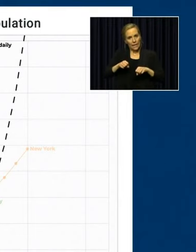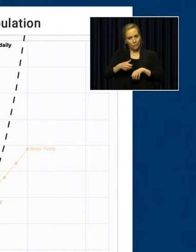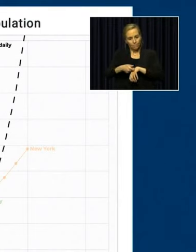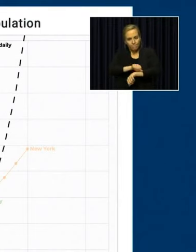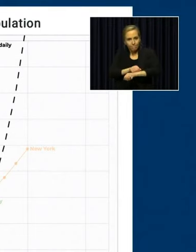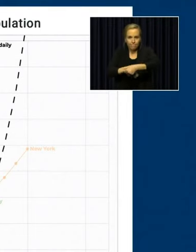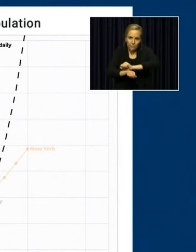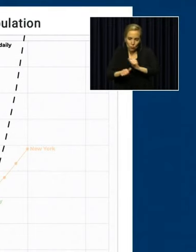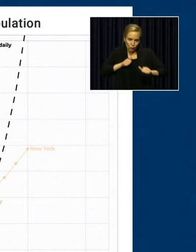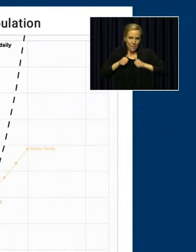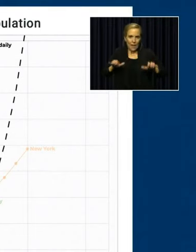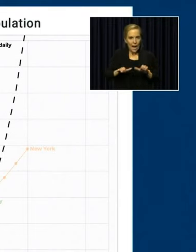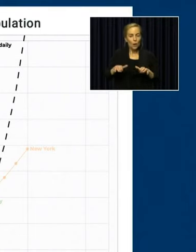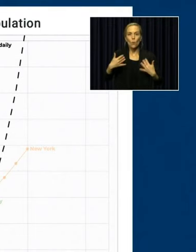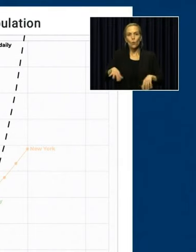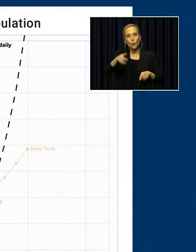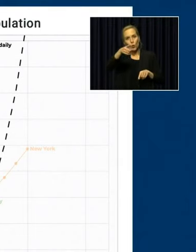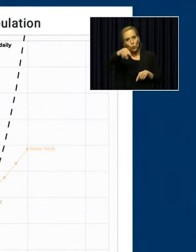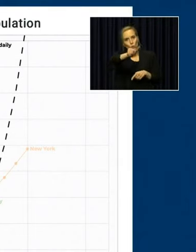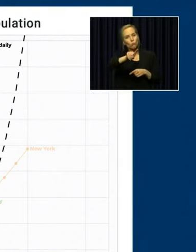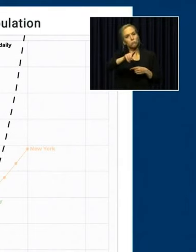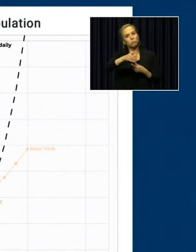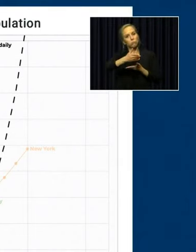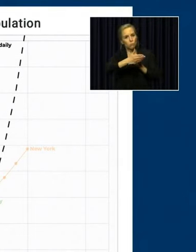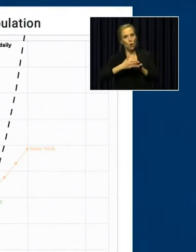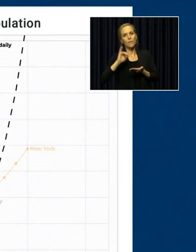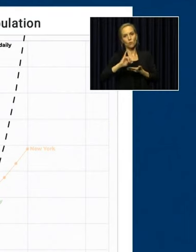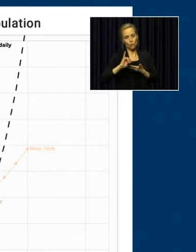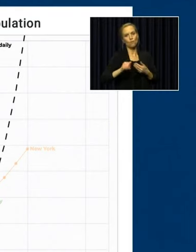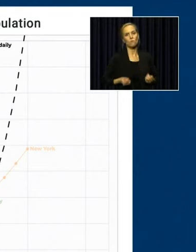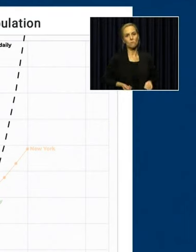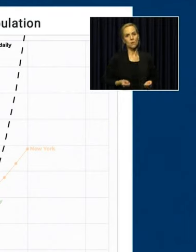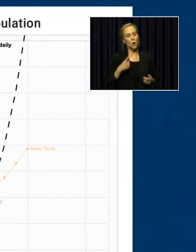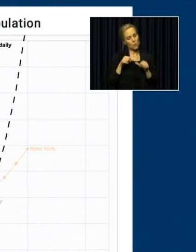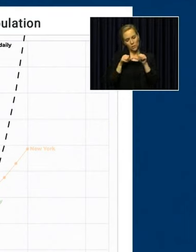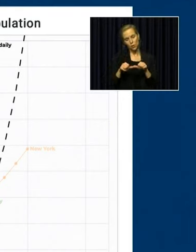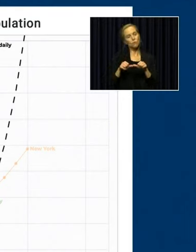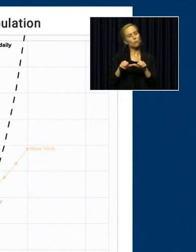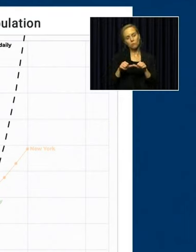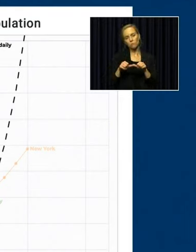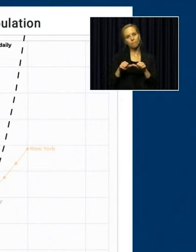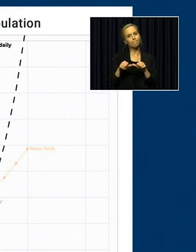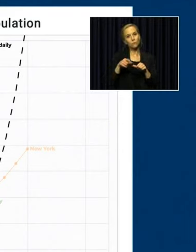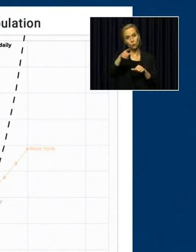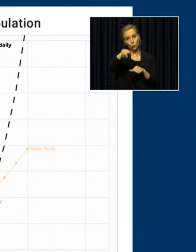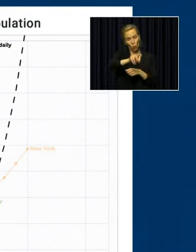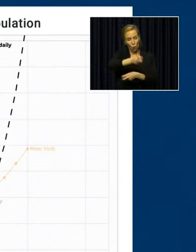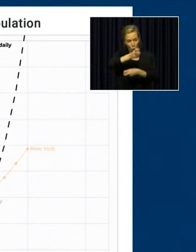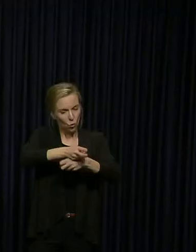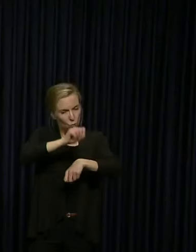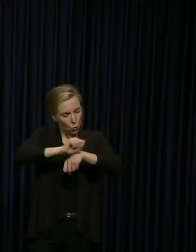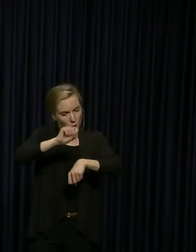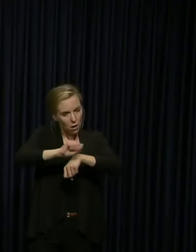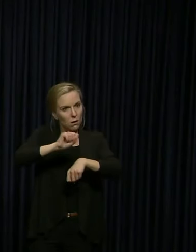THEY UPDATE THE DAILY IT'S DATA ON DAILY BASIS. OF COURSE, THERE'S DELAYS IN THE DATA. OF COURSE NOT THE EVERY SAY THE